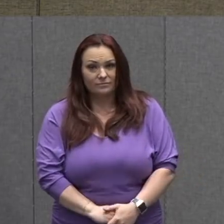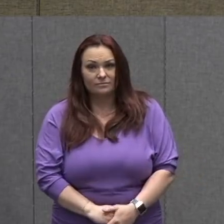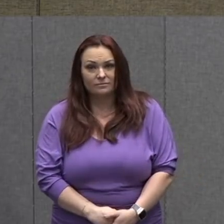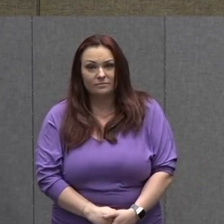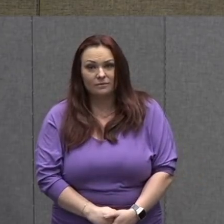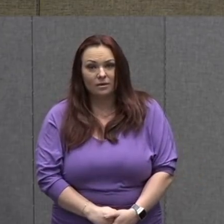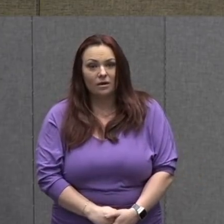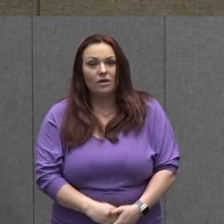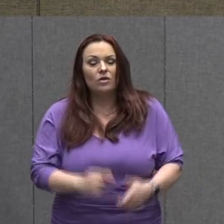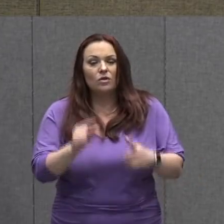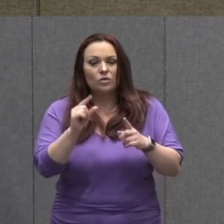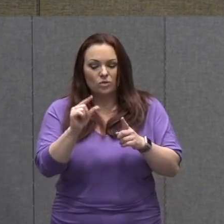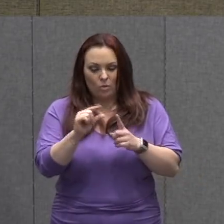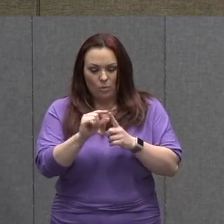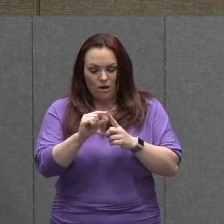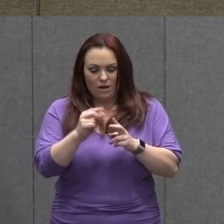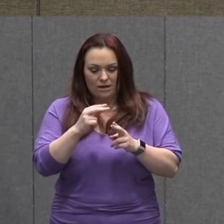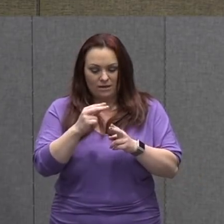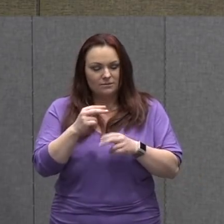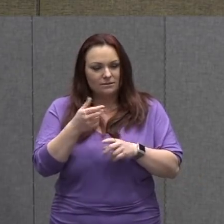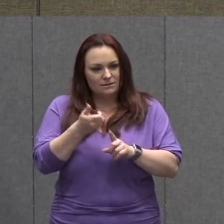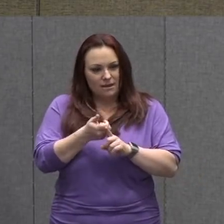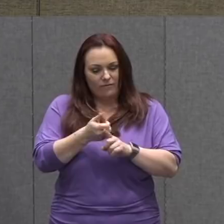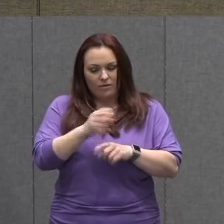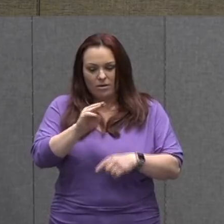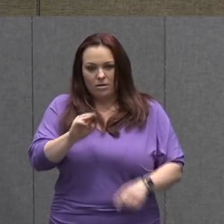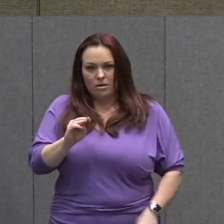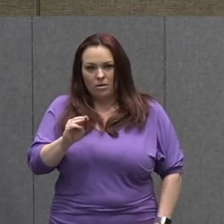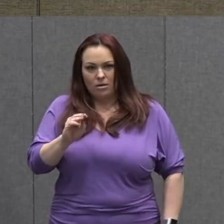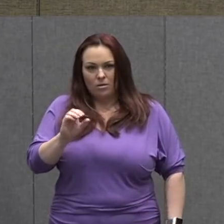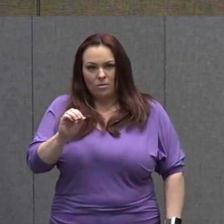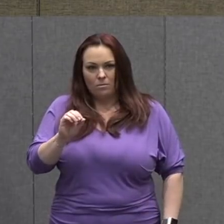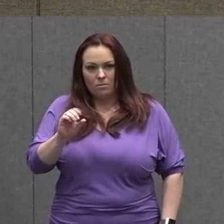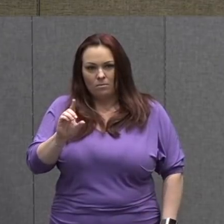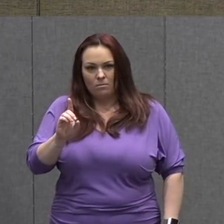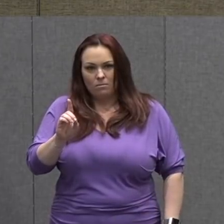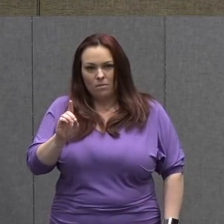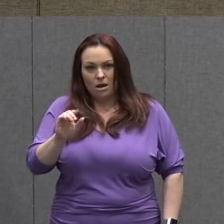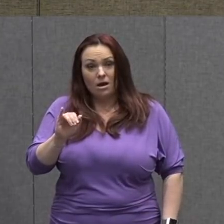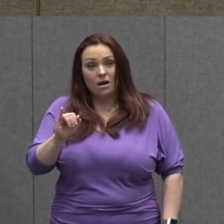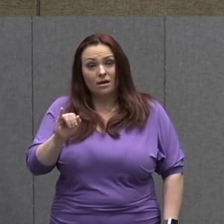This word is modify. Ooh, that's a $5 word, that's a good word.